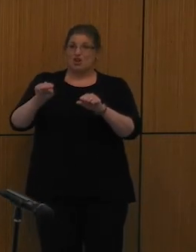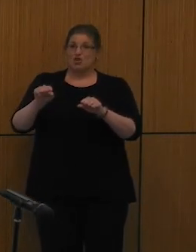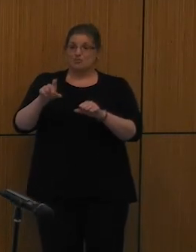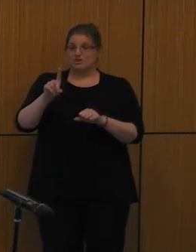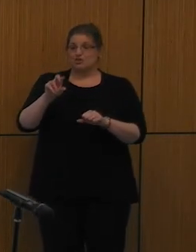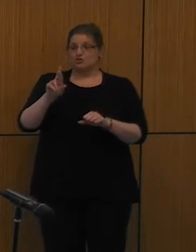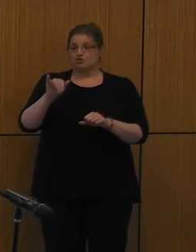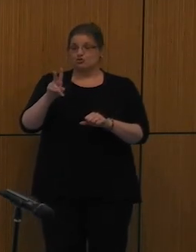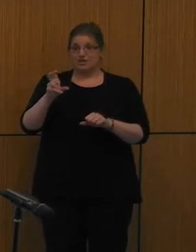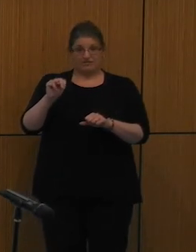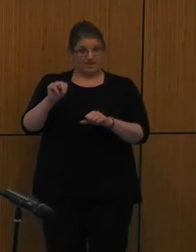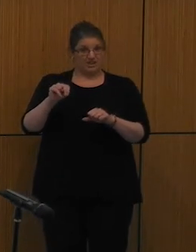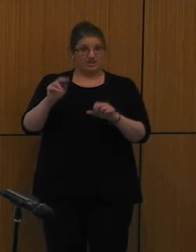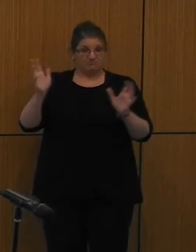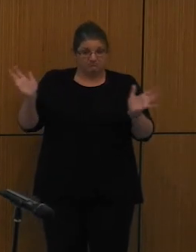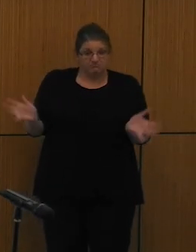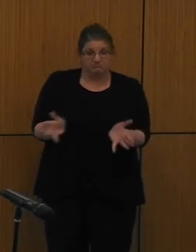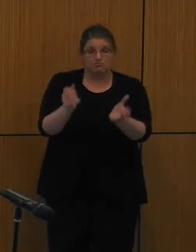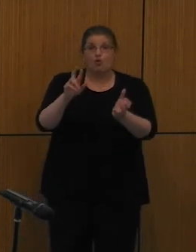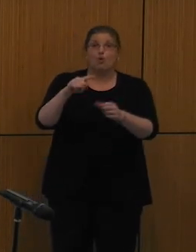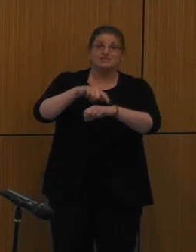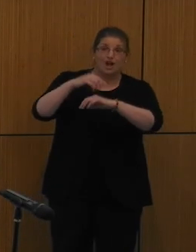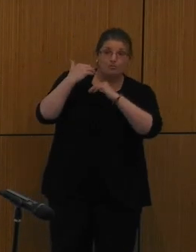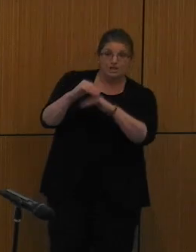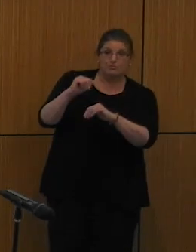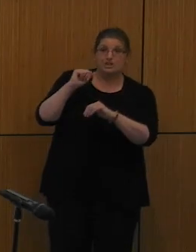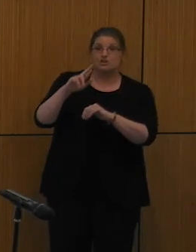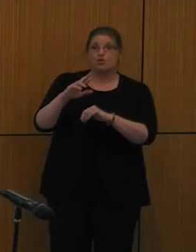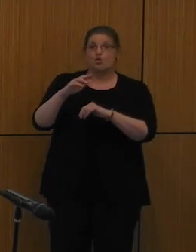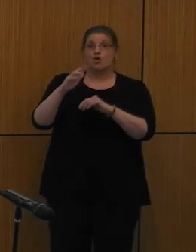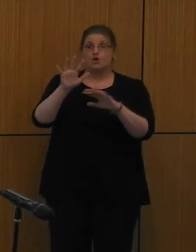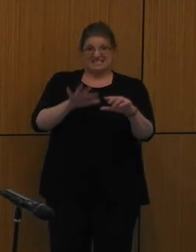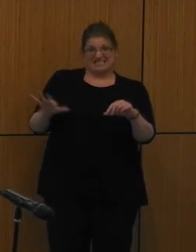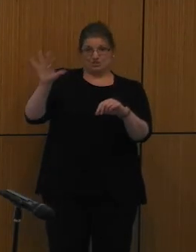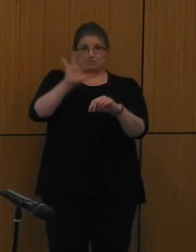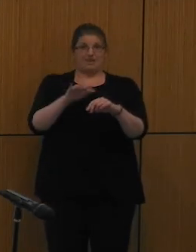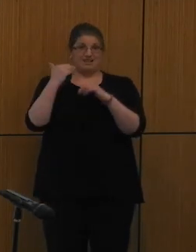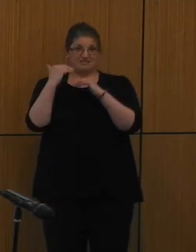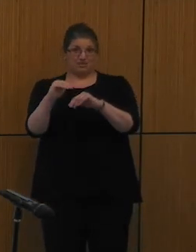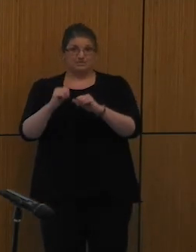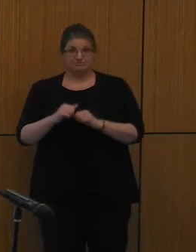or they can be time limited or they can be space limited. And that's it.